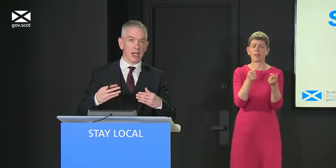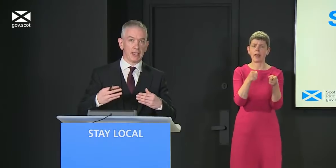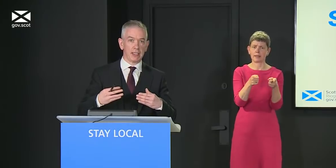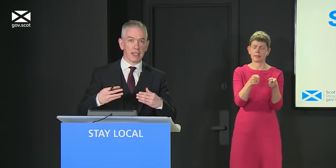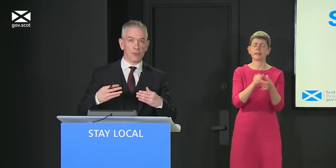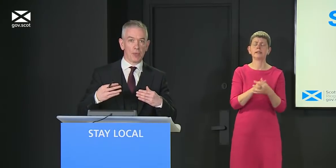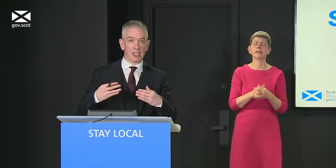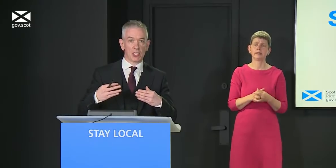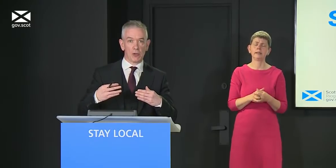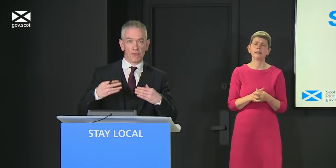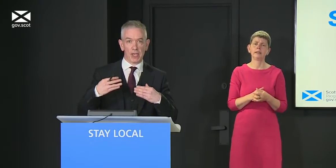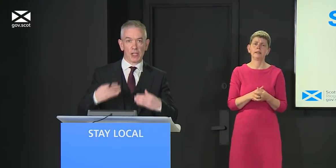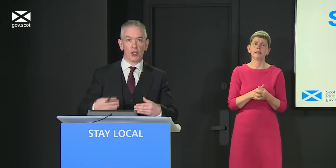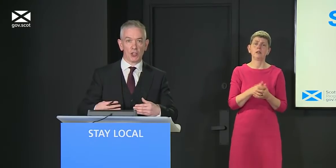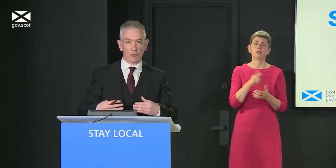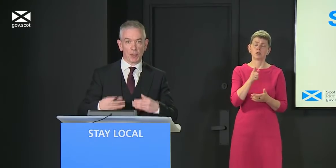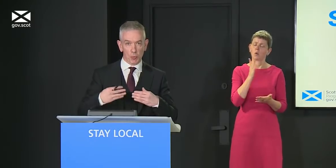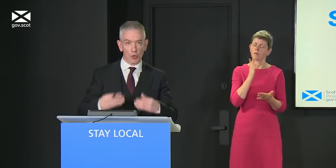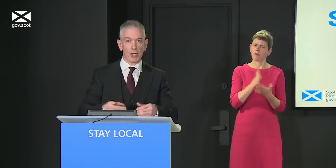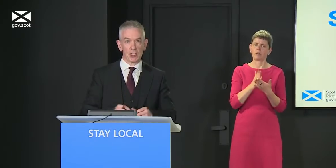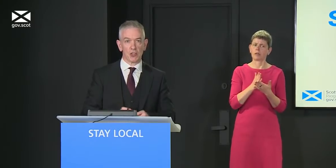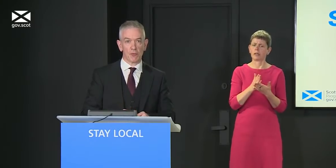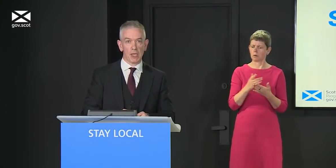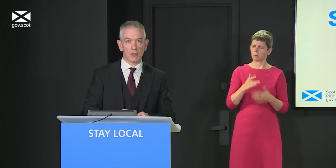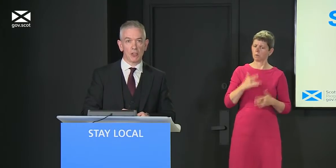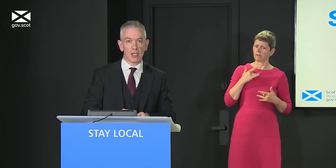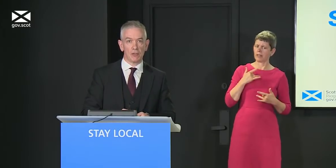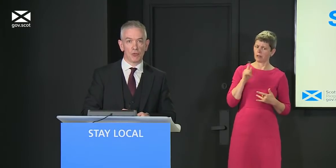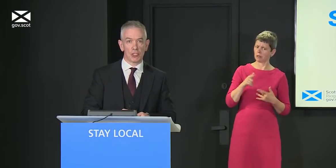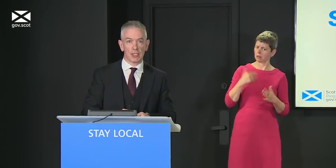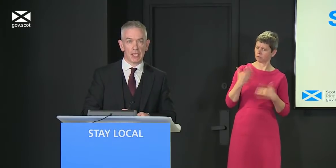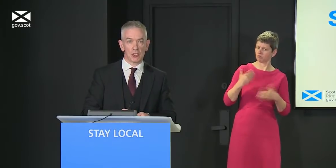and as i say i'm very encouraged by the progress that they've made in recent days